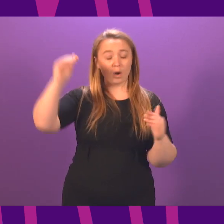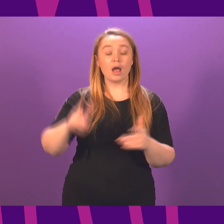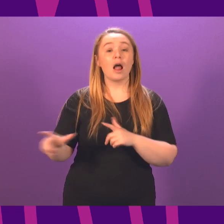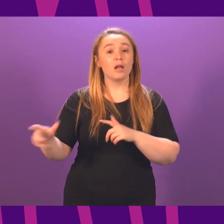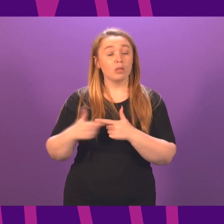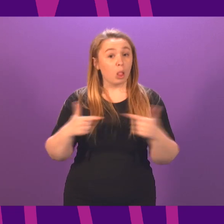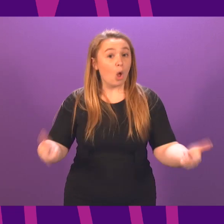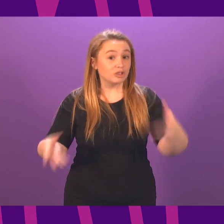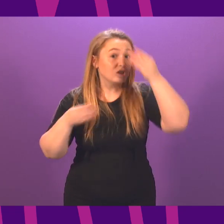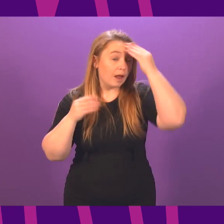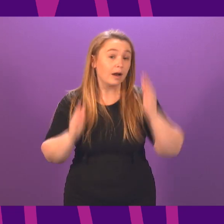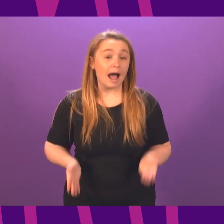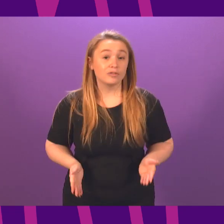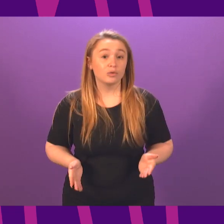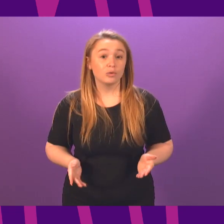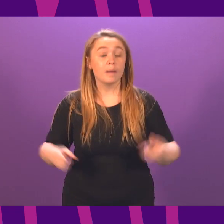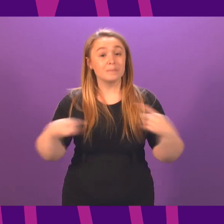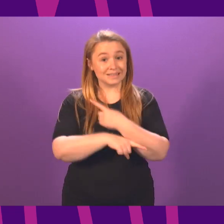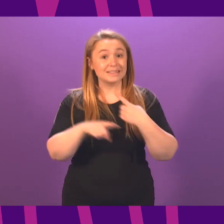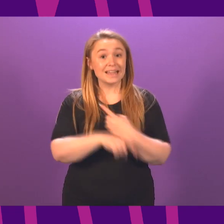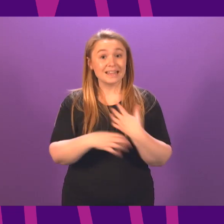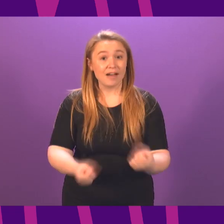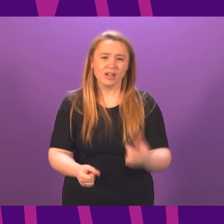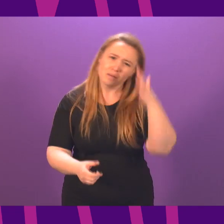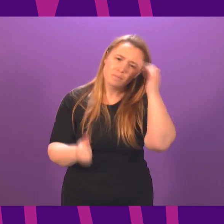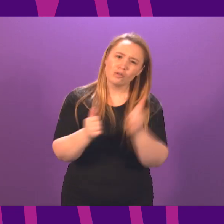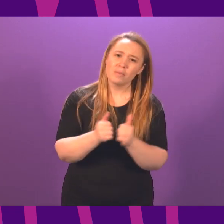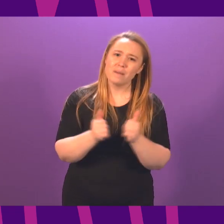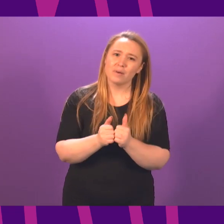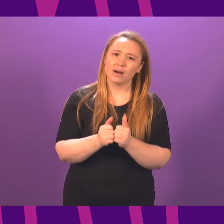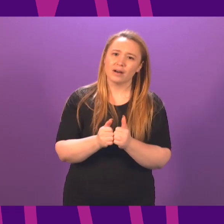but people might sometimes want to reflect on the fact that we do not always get everything wrong.